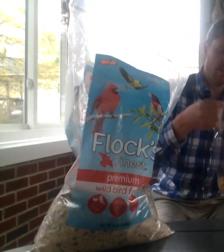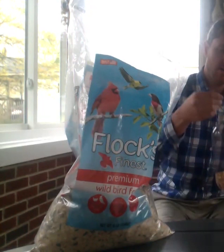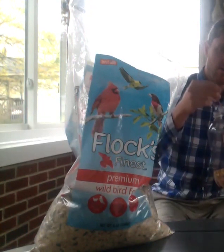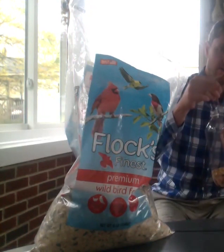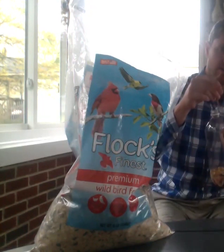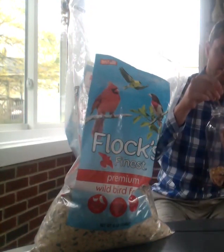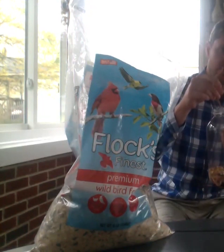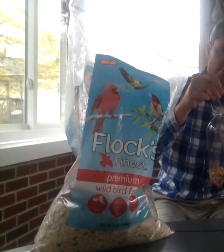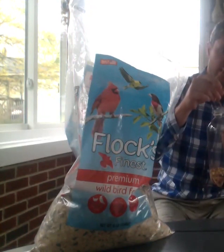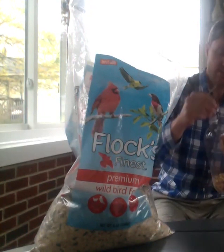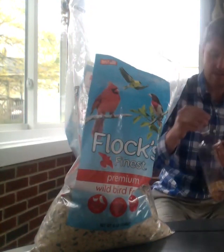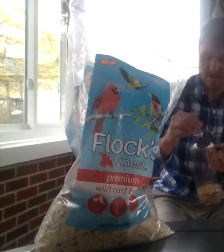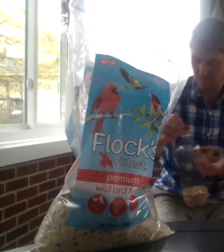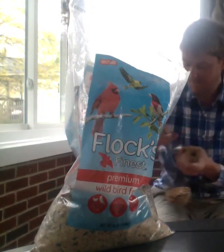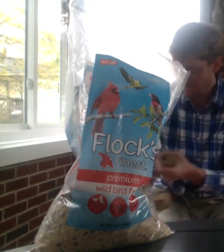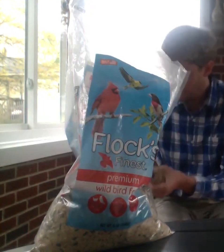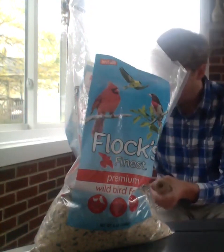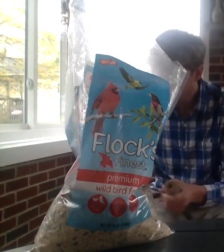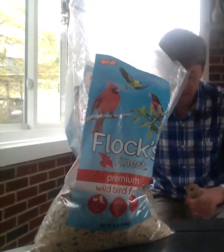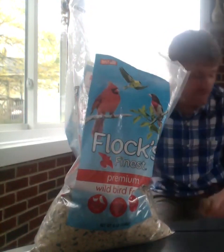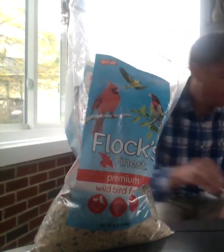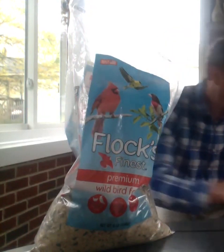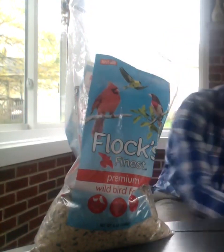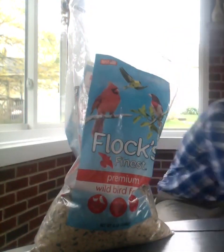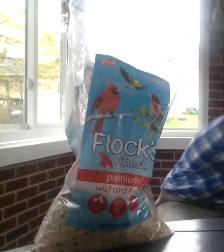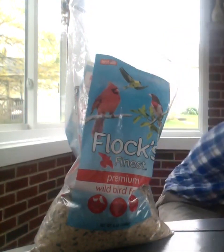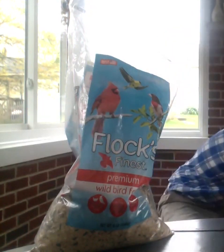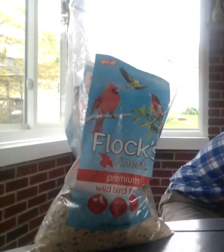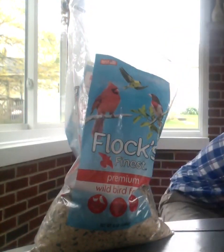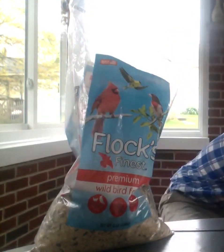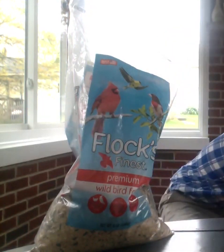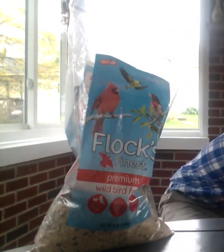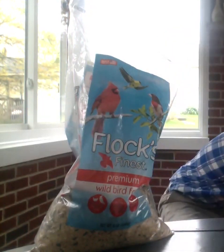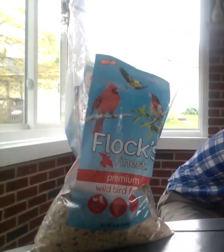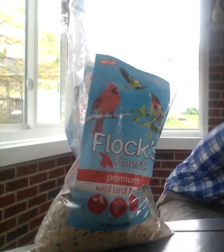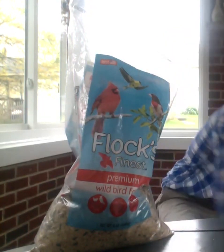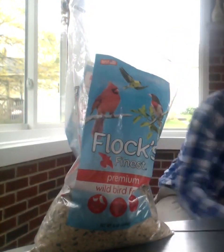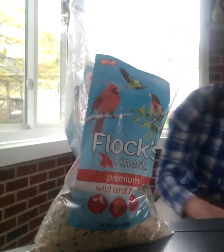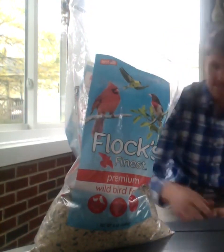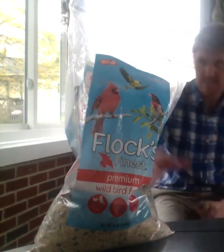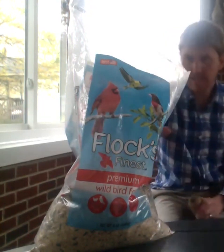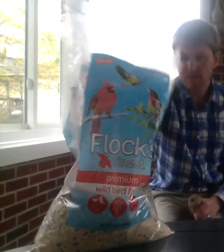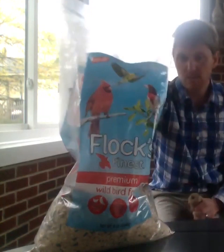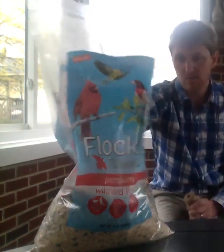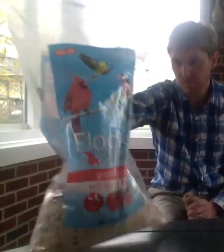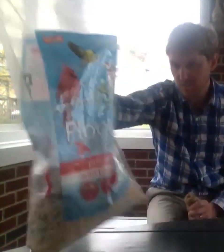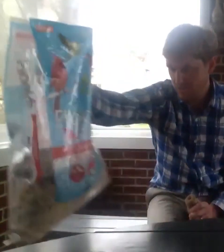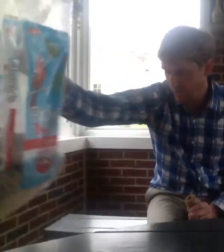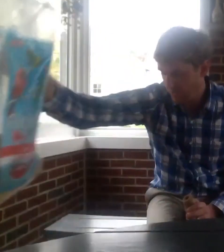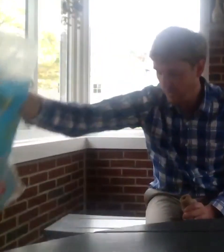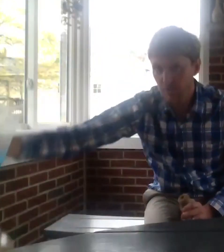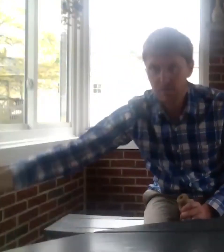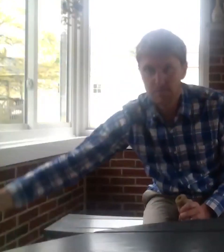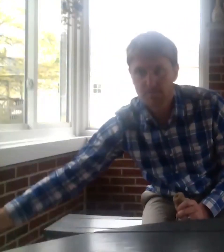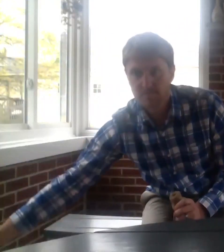The second one we're gonna show you is we are going to show you. Sh, listen here, please.